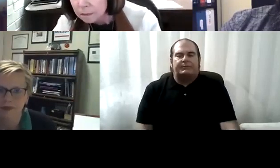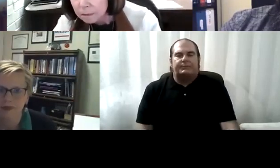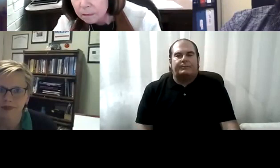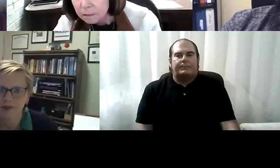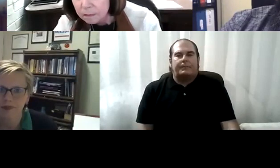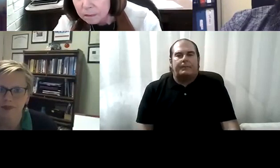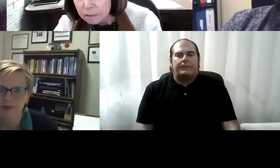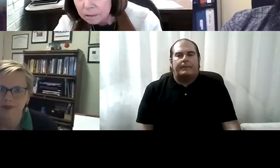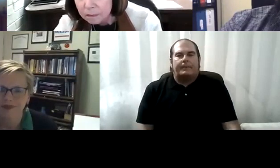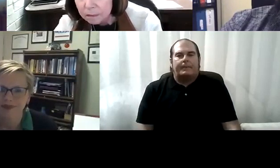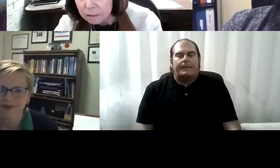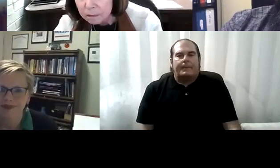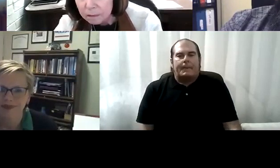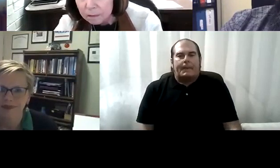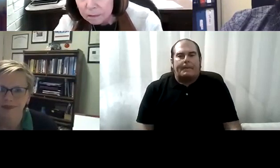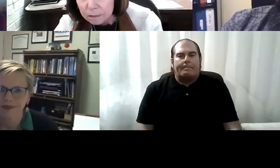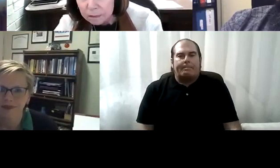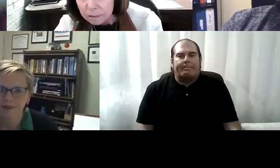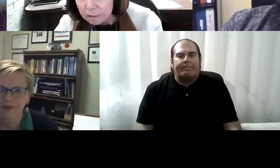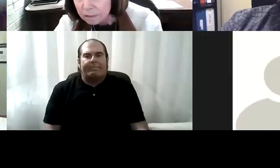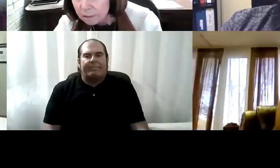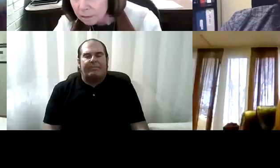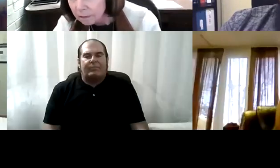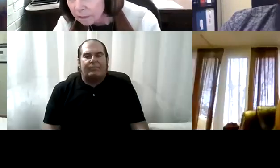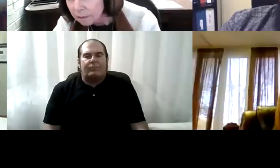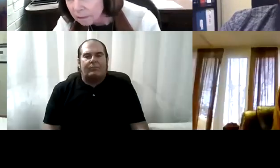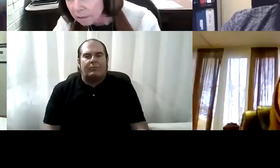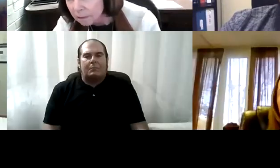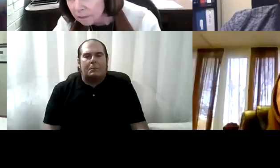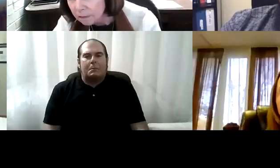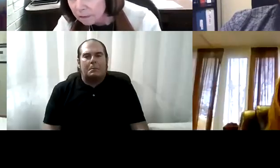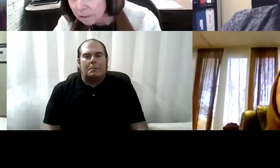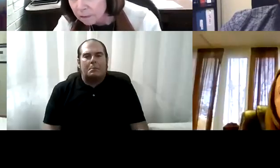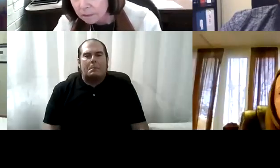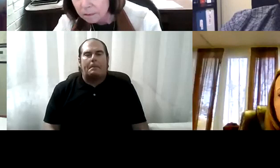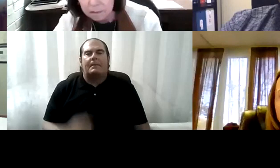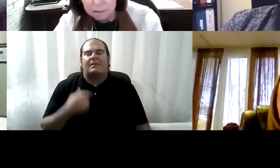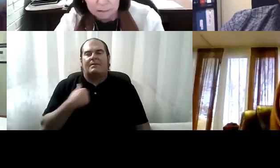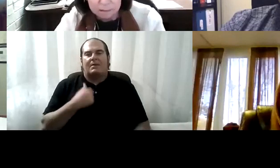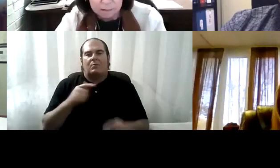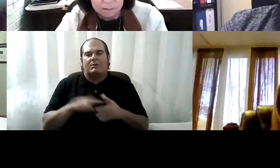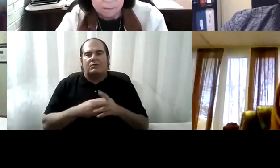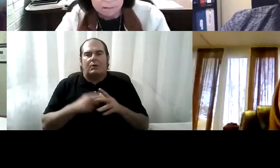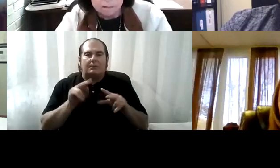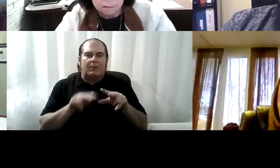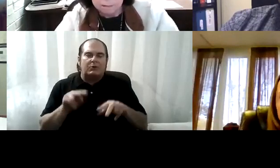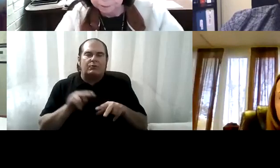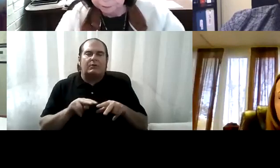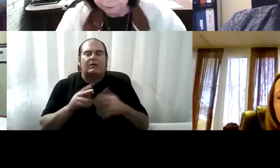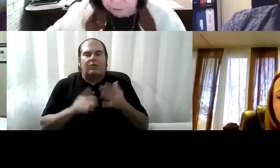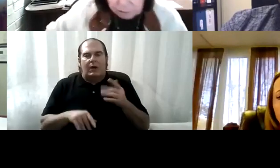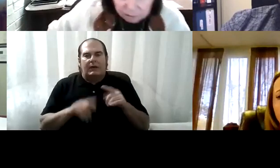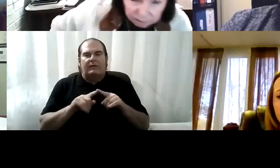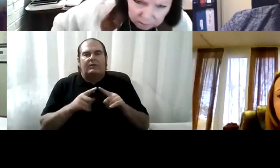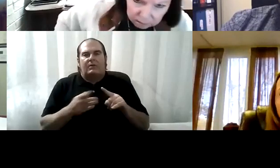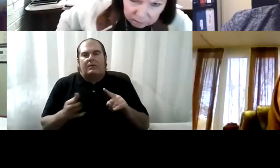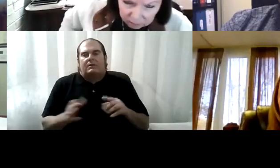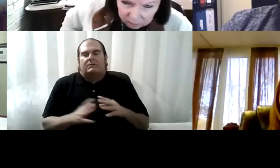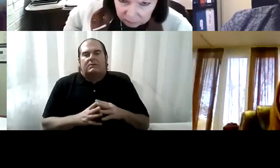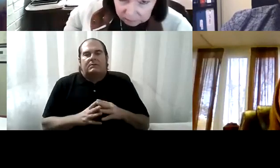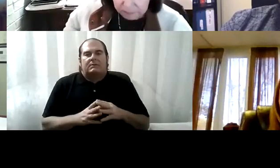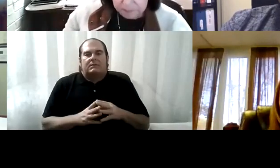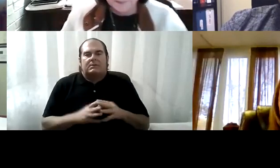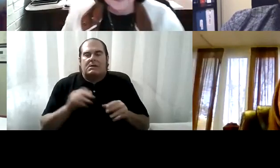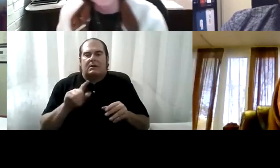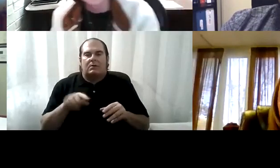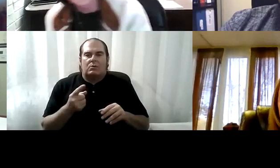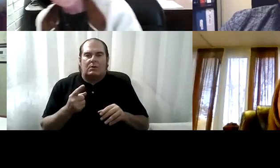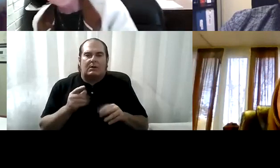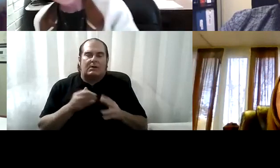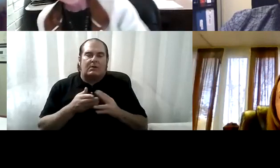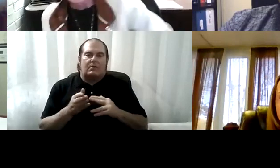Well, we have started monitoring a number of things, not only through the -- measures